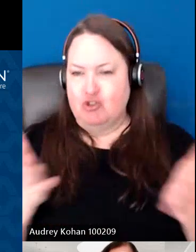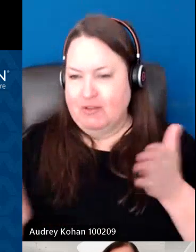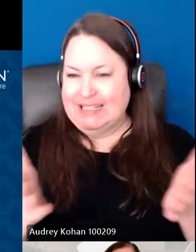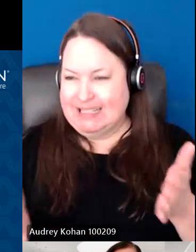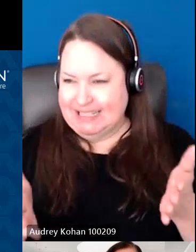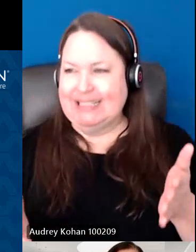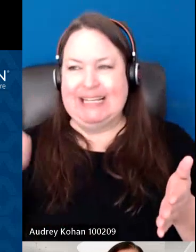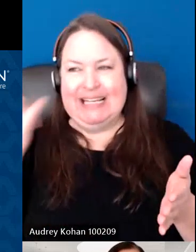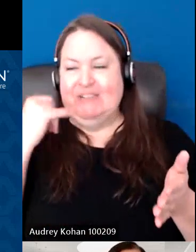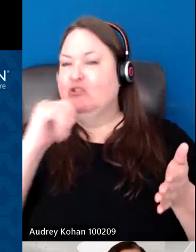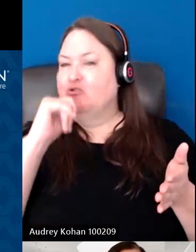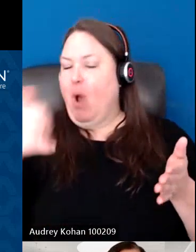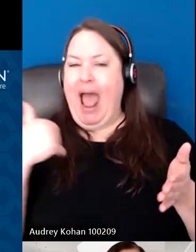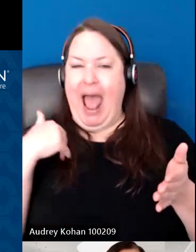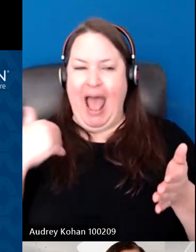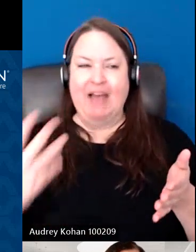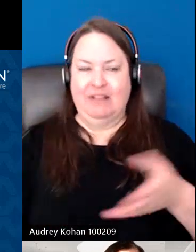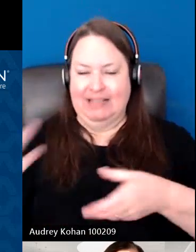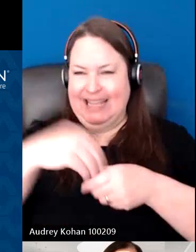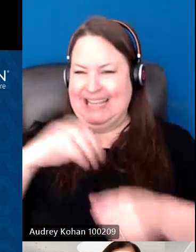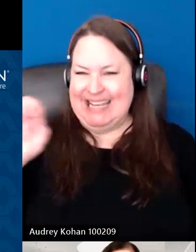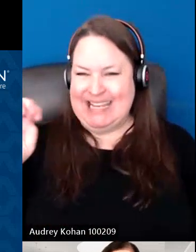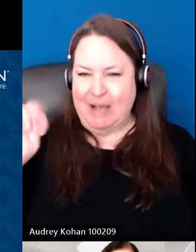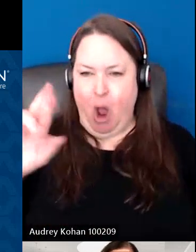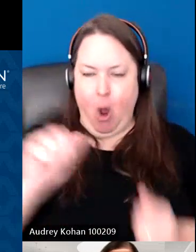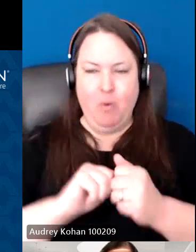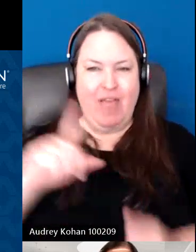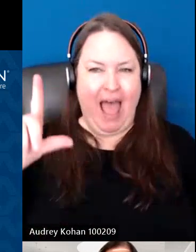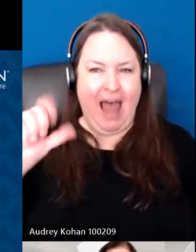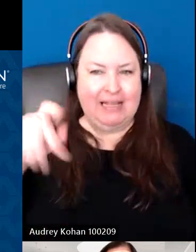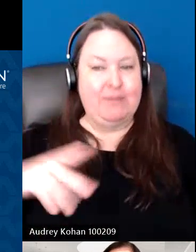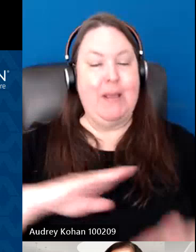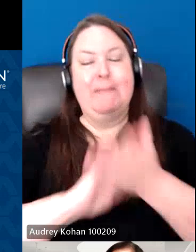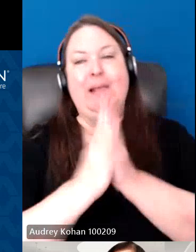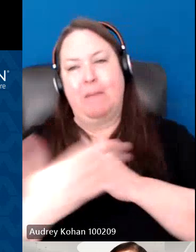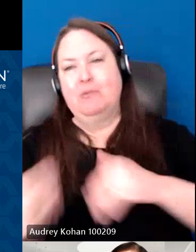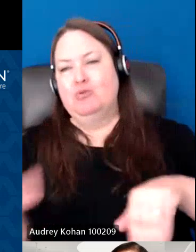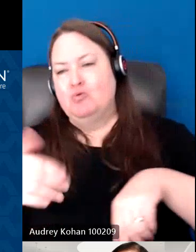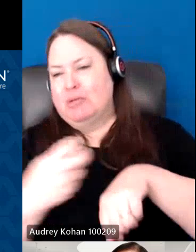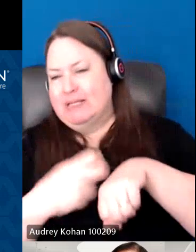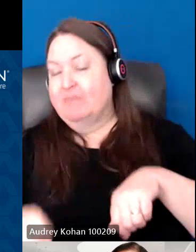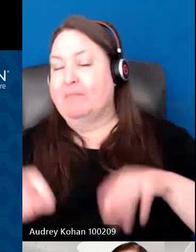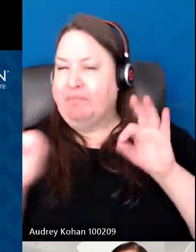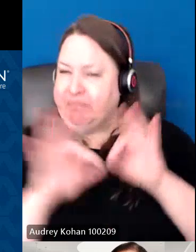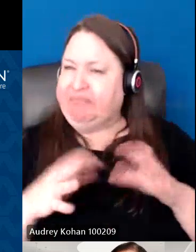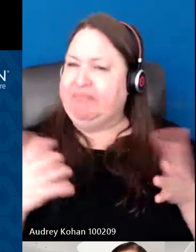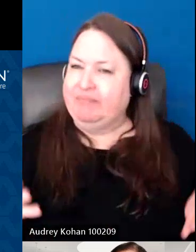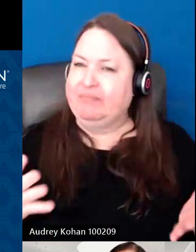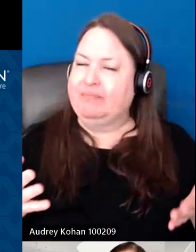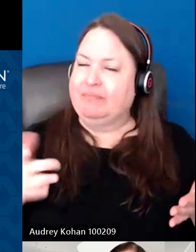don't have an integrated e EMR with your LSP it becomes very difficult at least the documentation